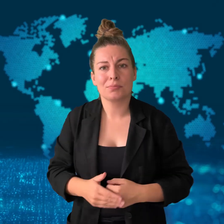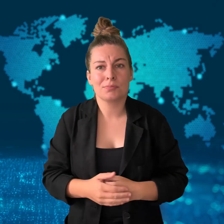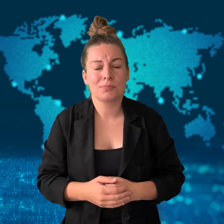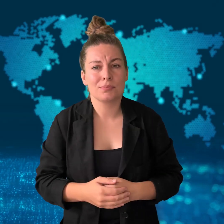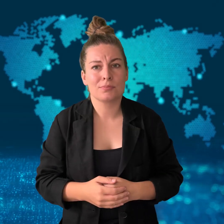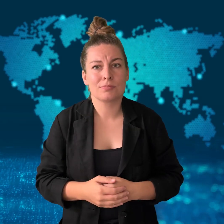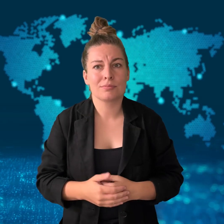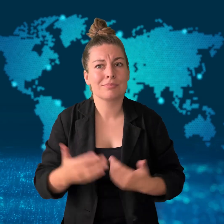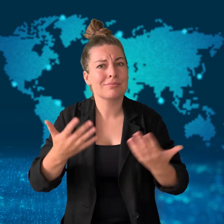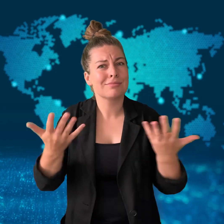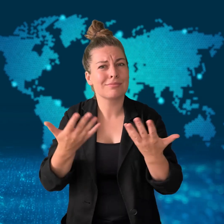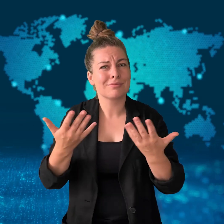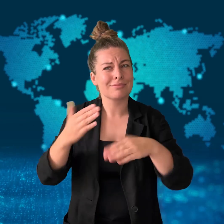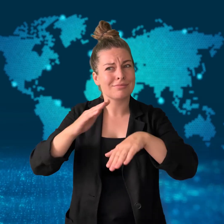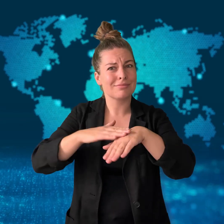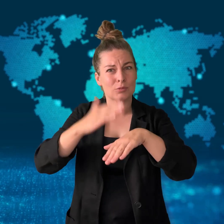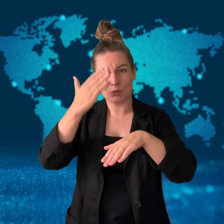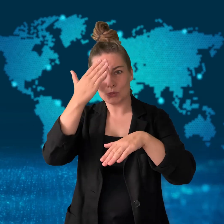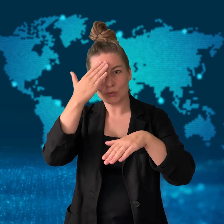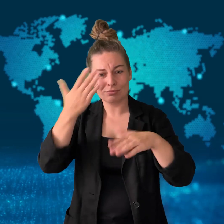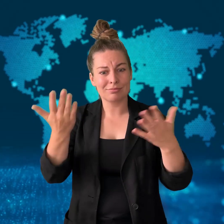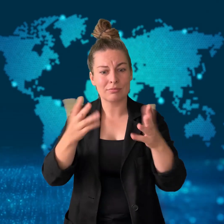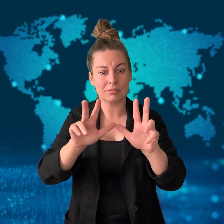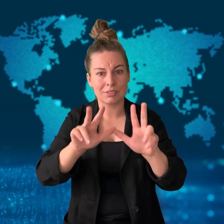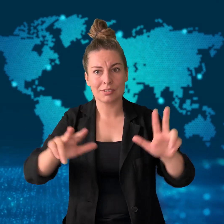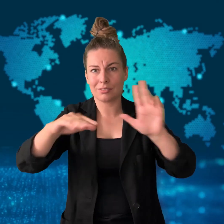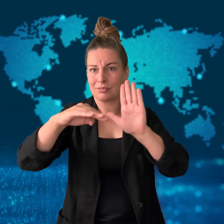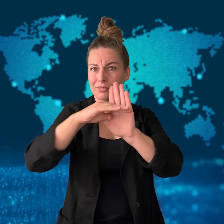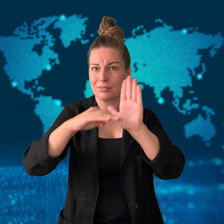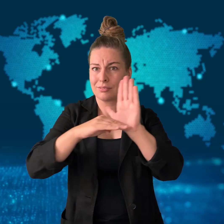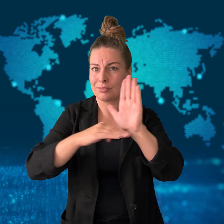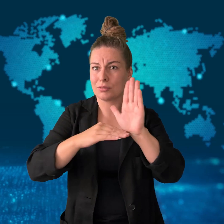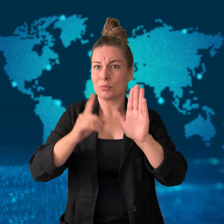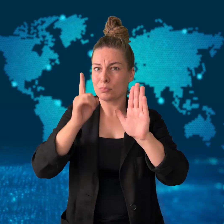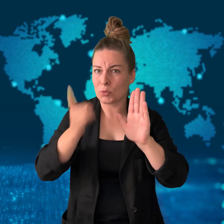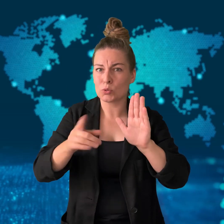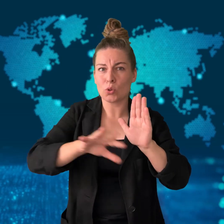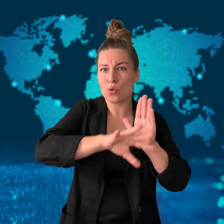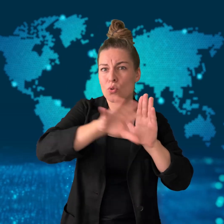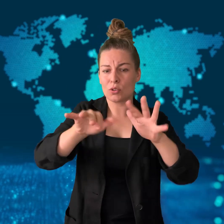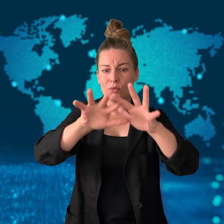that the country had breached the UN's fundamental tenet